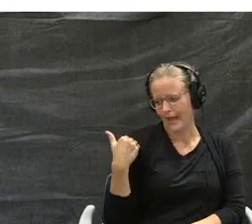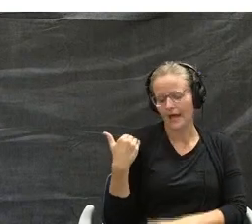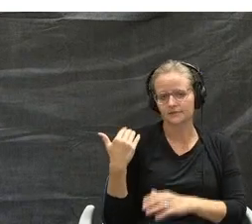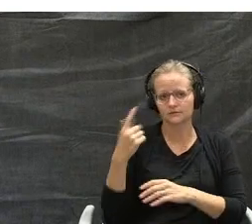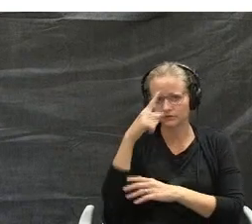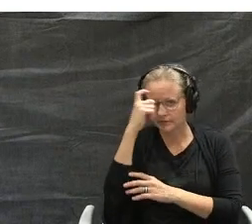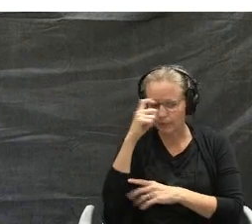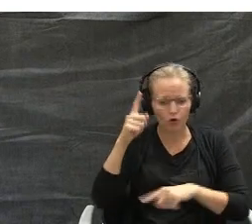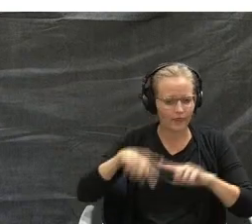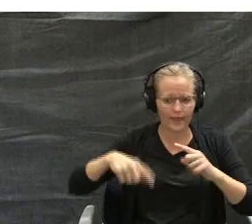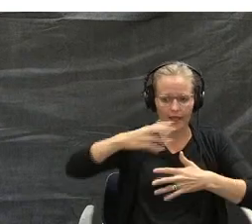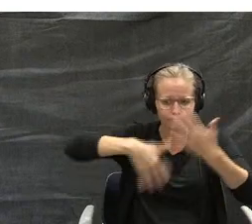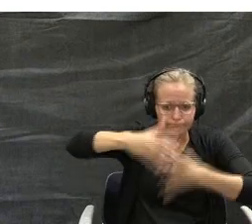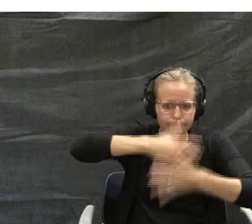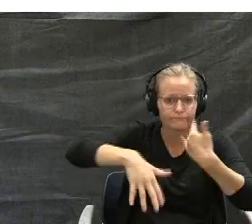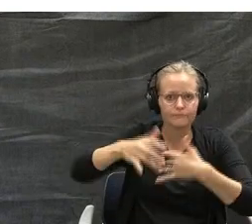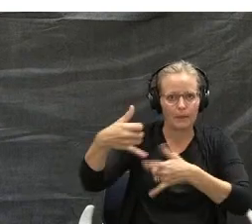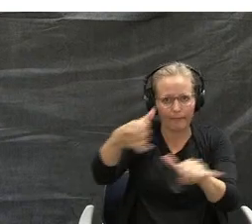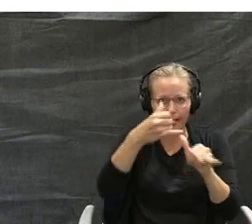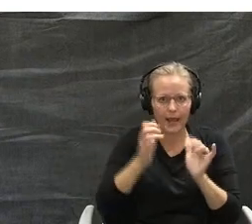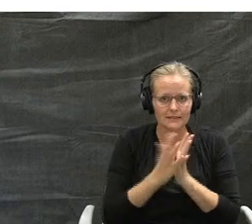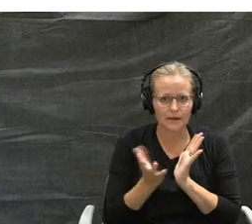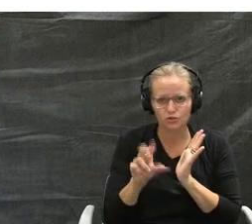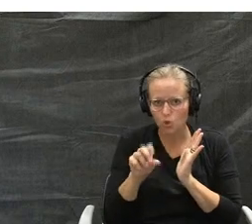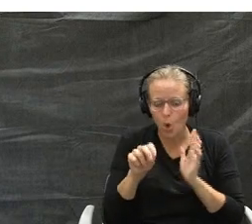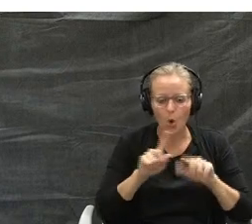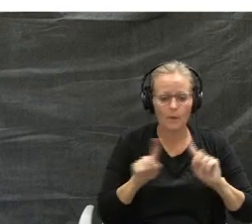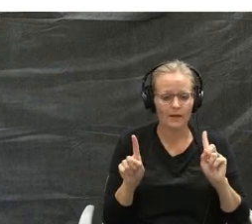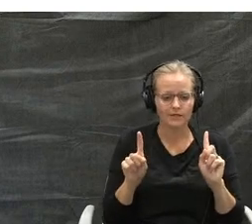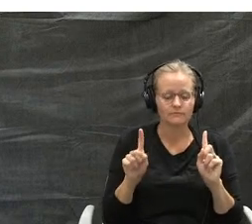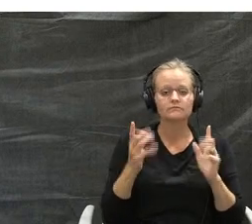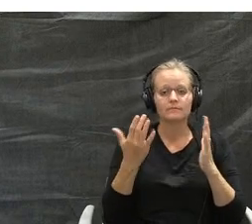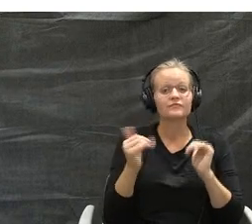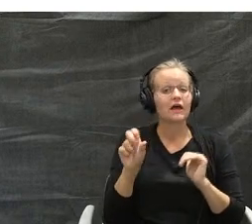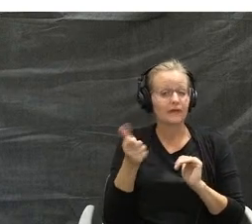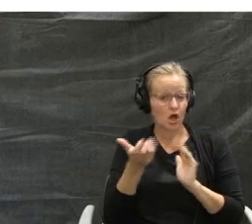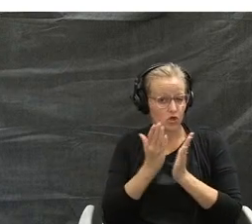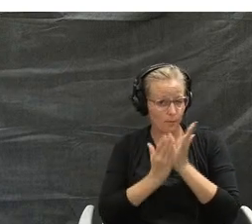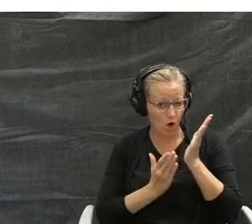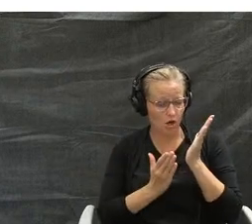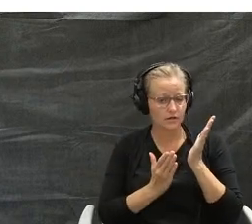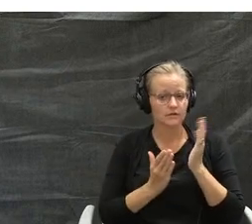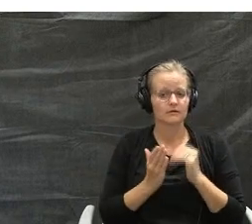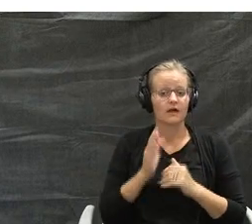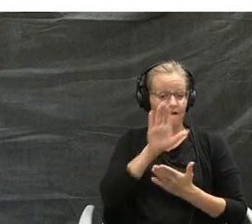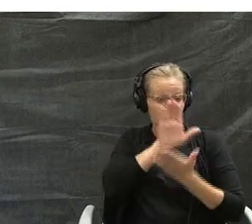Secondly, the face to face interaction is much needed for students and staff, and there's been no better rush of dopamine